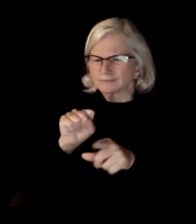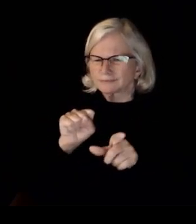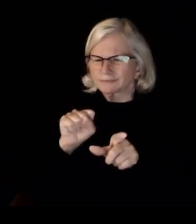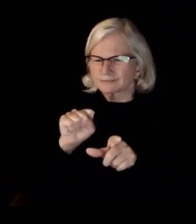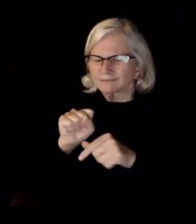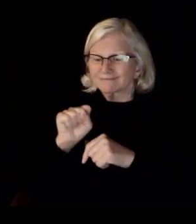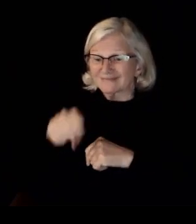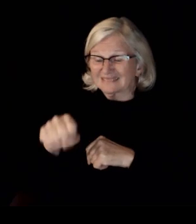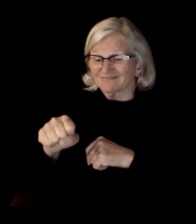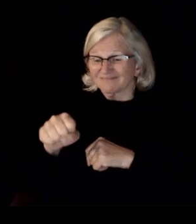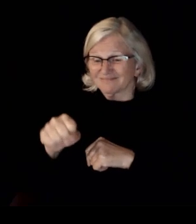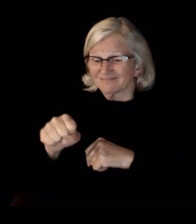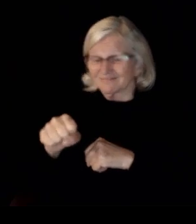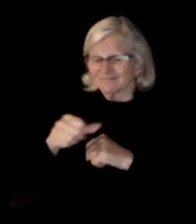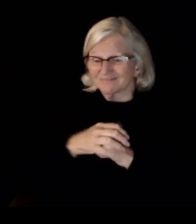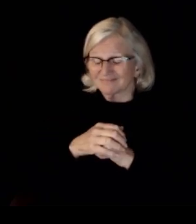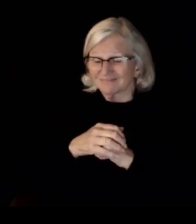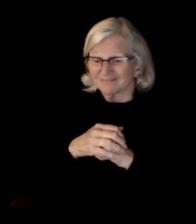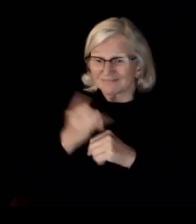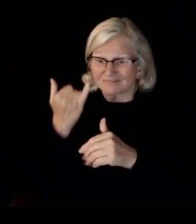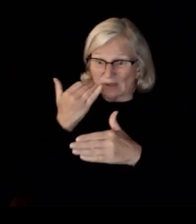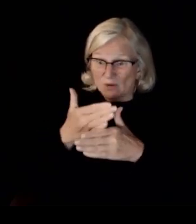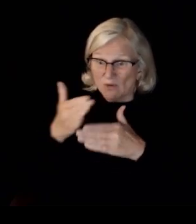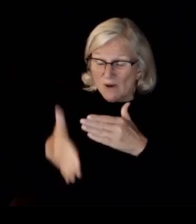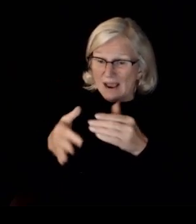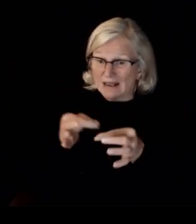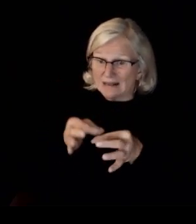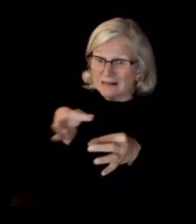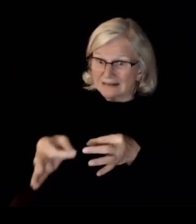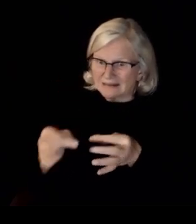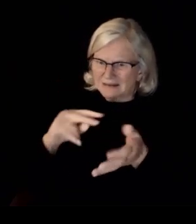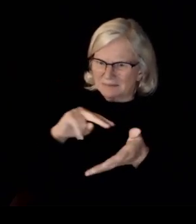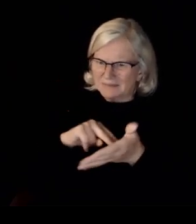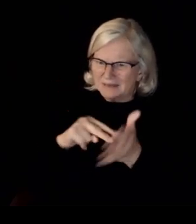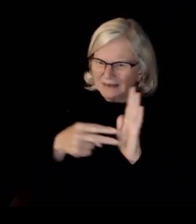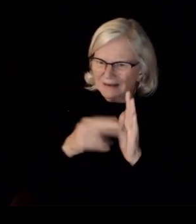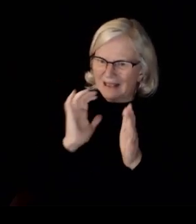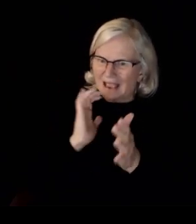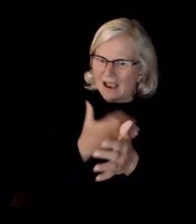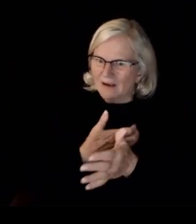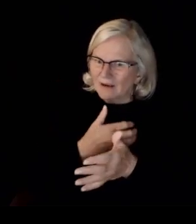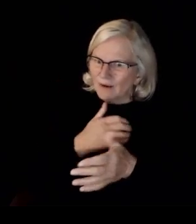it means that we can't be as effective in our work but to build on that so that means